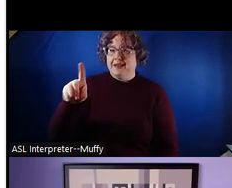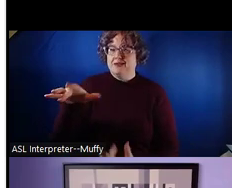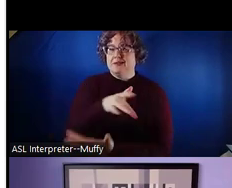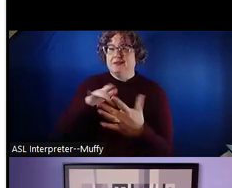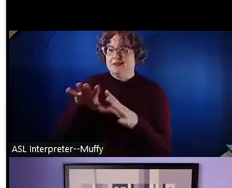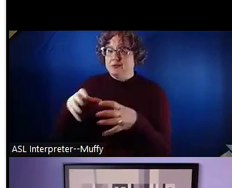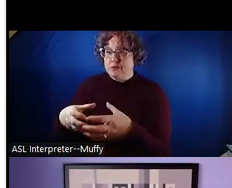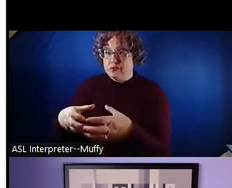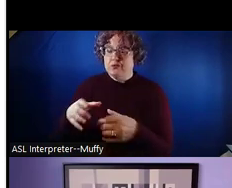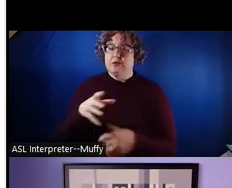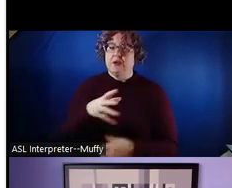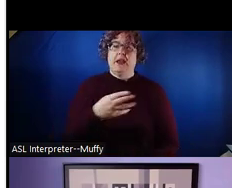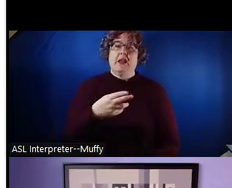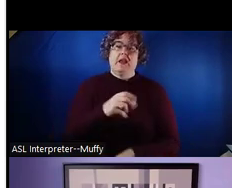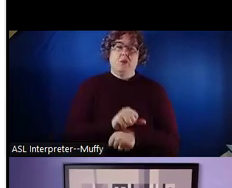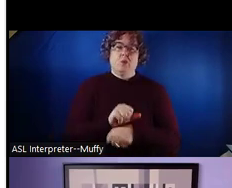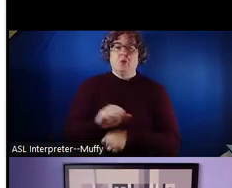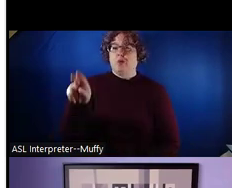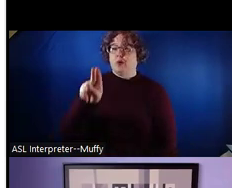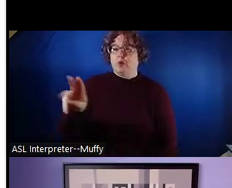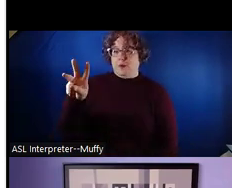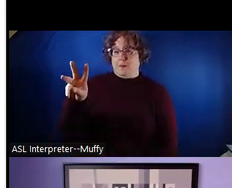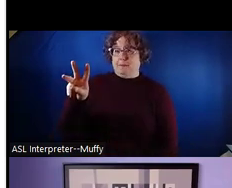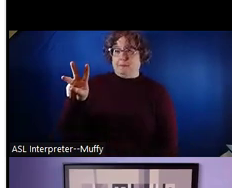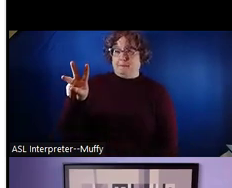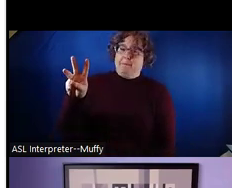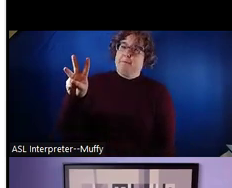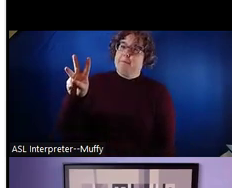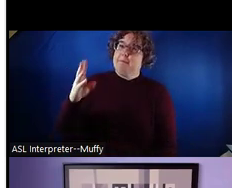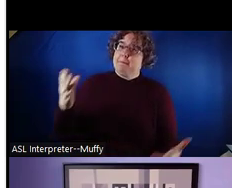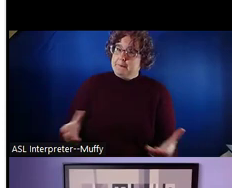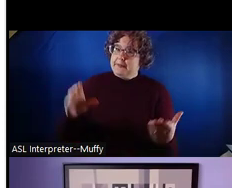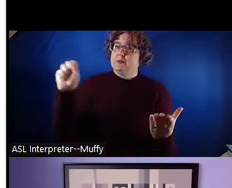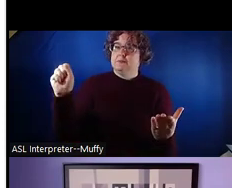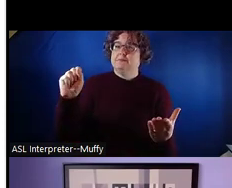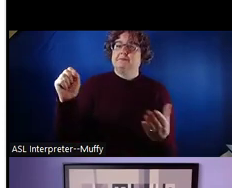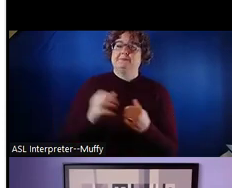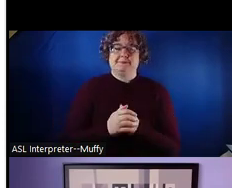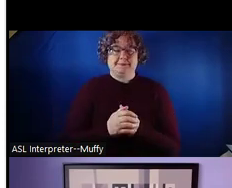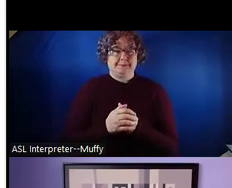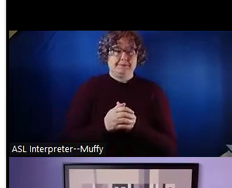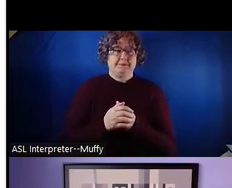and I work at the University of Washington here in Seattle as an assistant professor